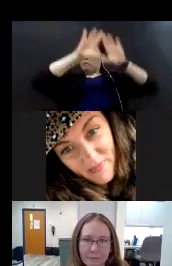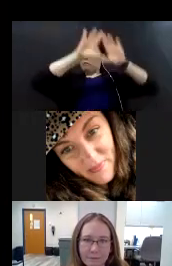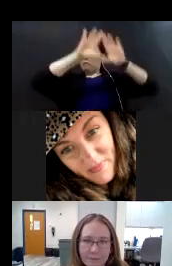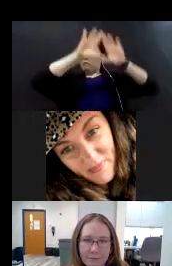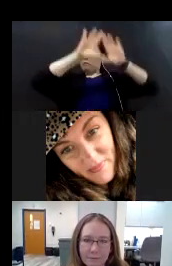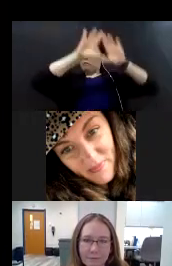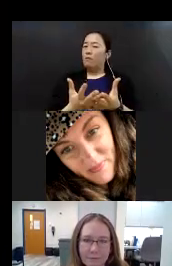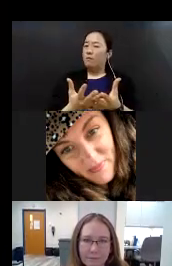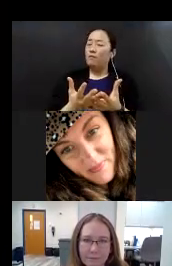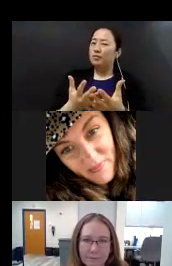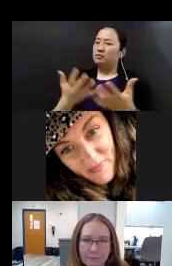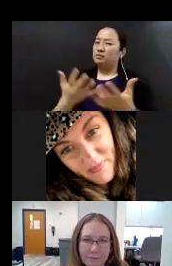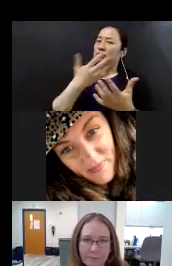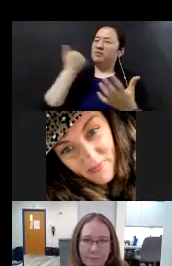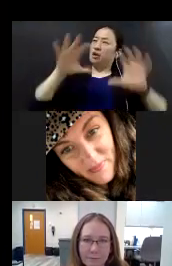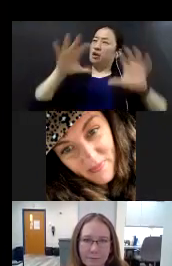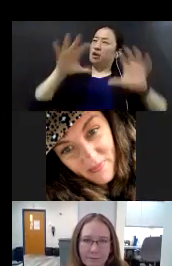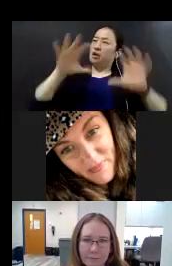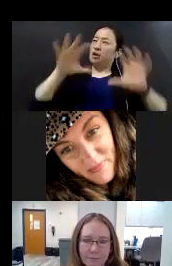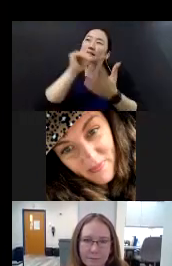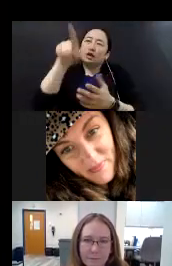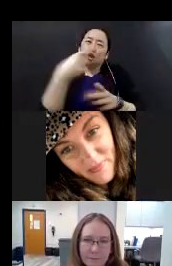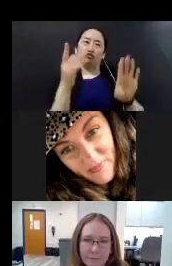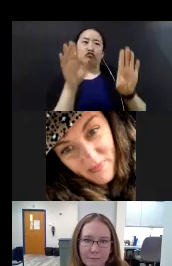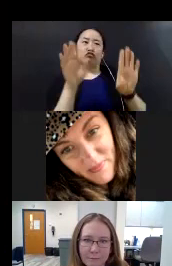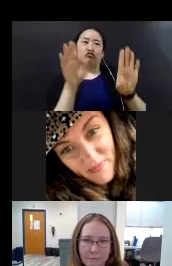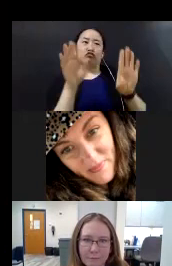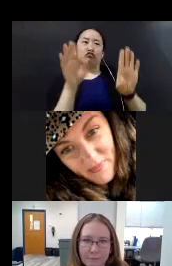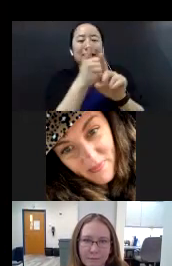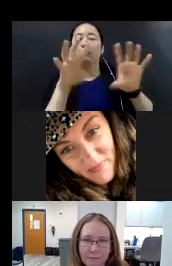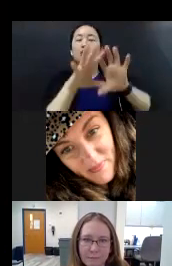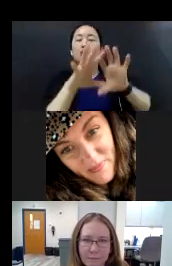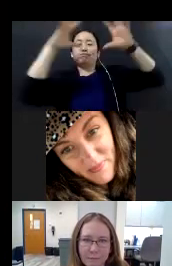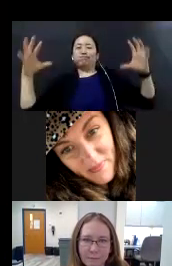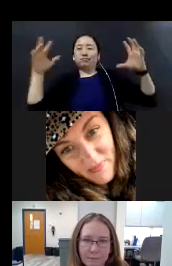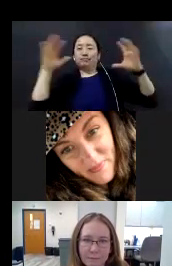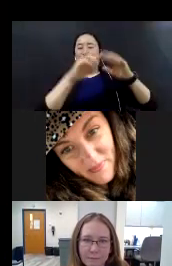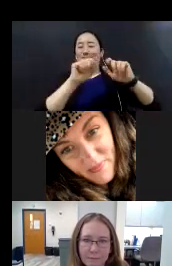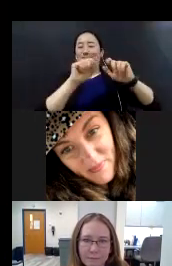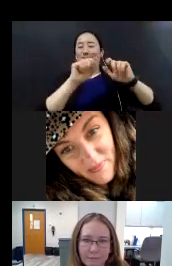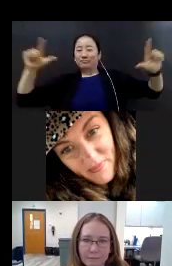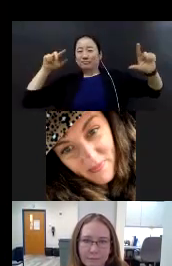LET'S GET A BETTER UNDERSTANDING EVER THE ENVIRONMENT OF THE GARAGE. I AM ABLE TO REALLY DIRECT THE CAREGIVER AND REALLY